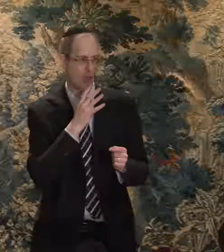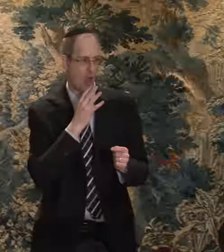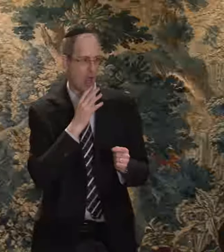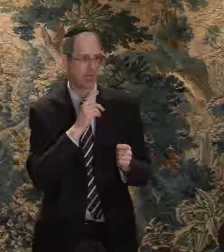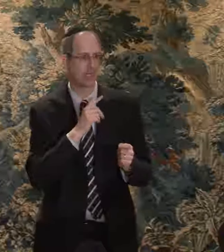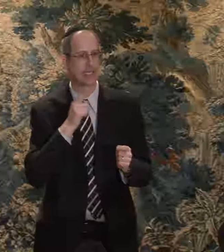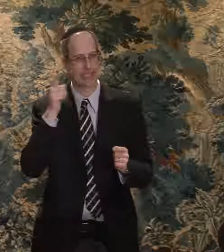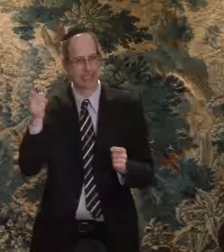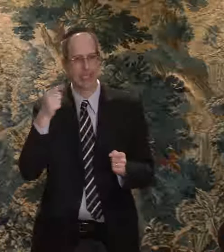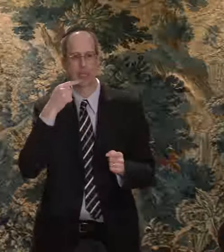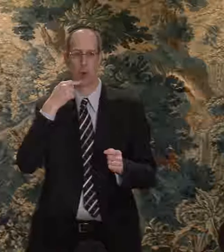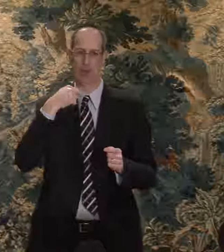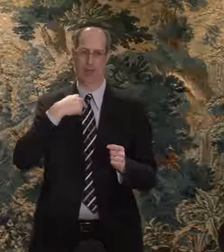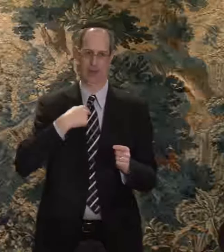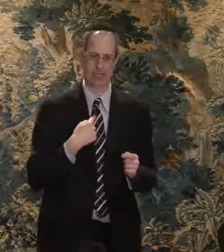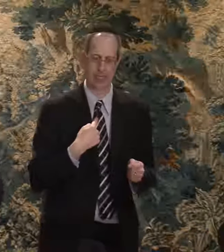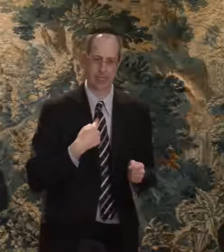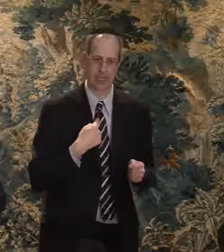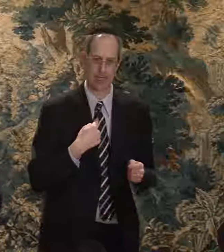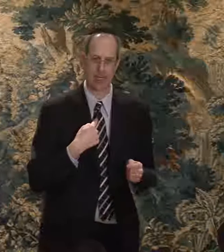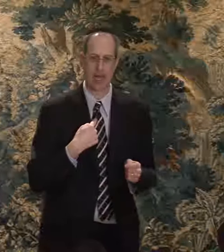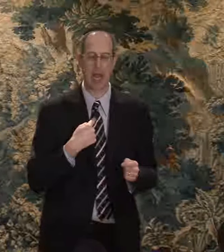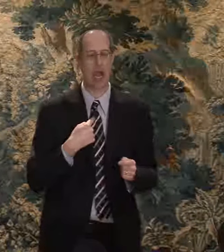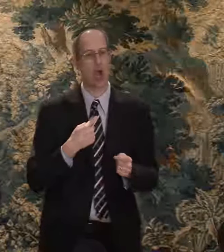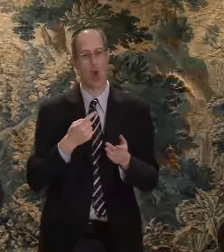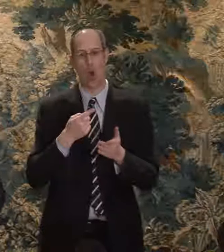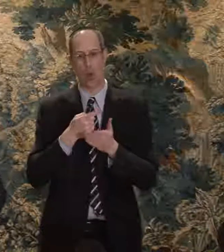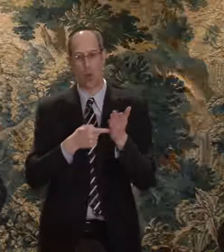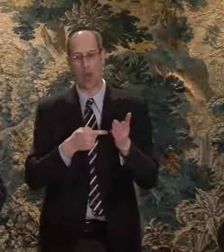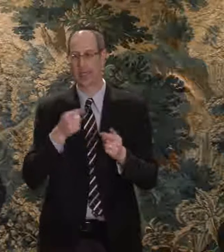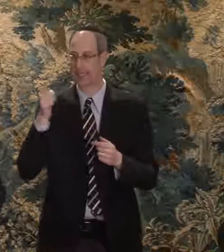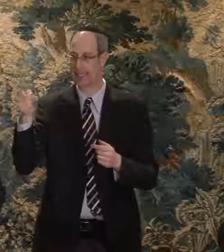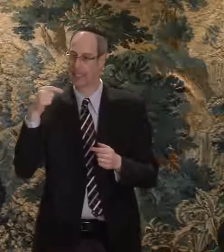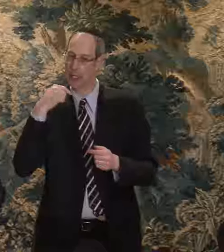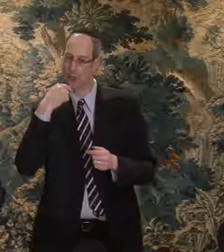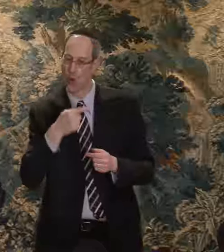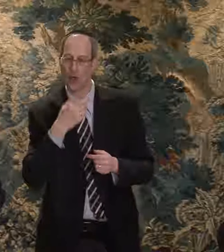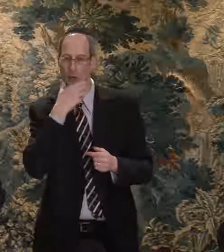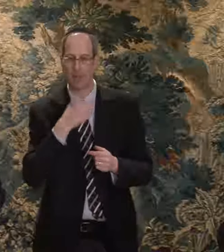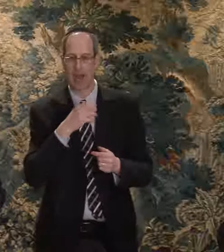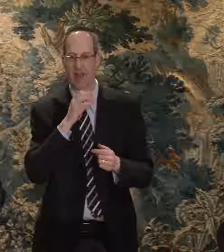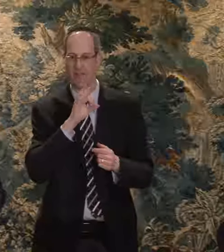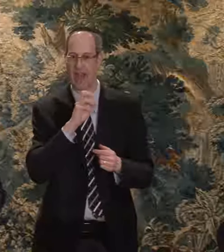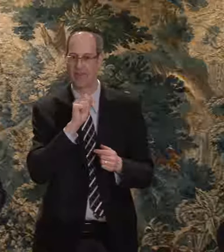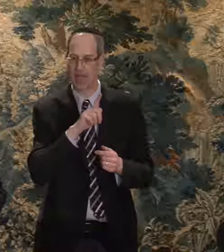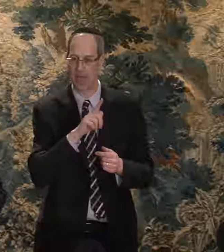spoke to me and what the has a nish told rabbi fry Feld lasted with him for the